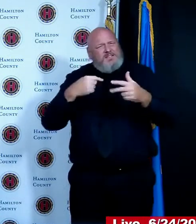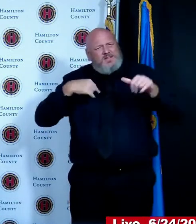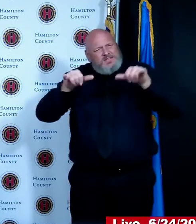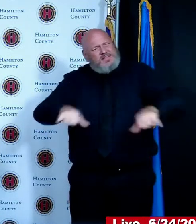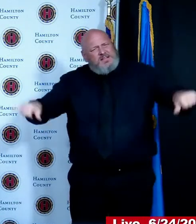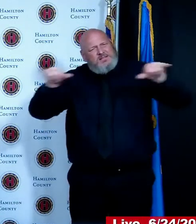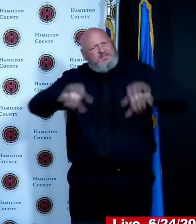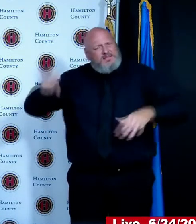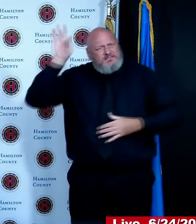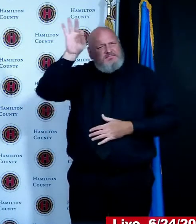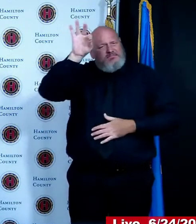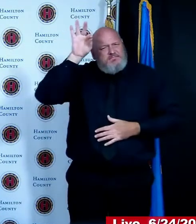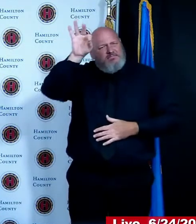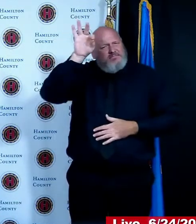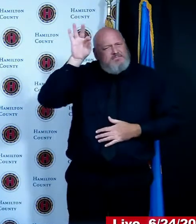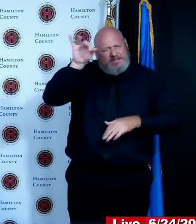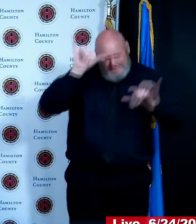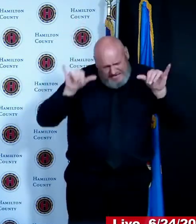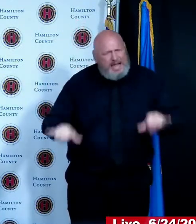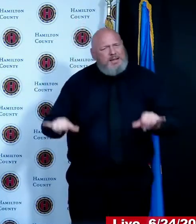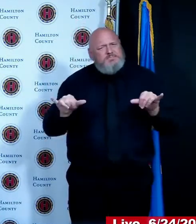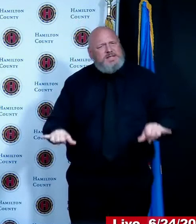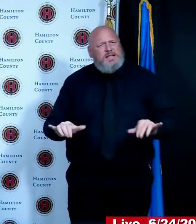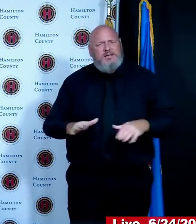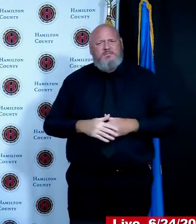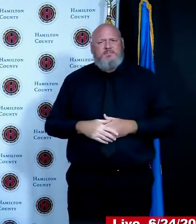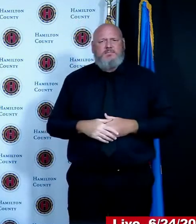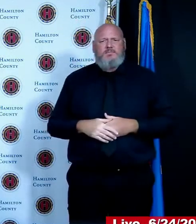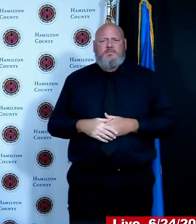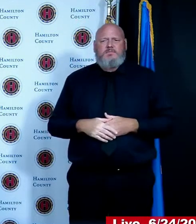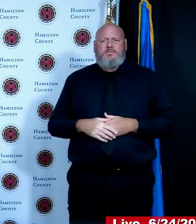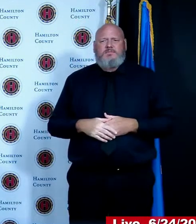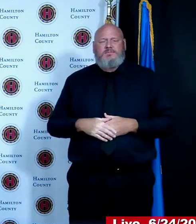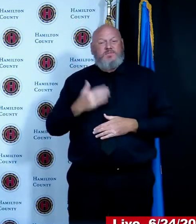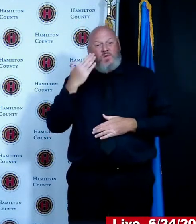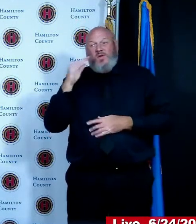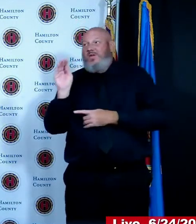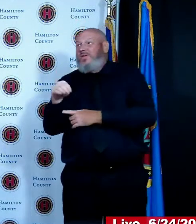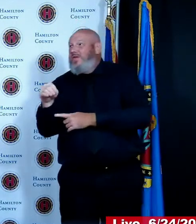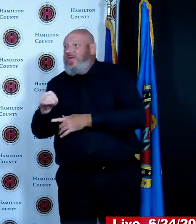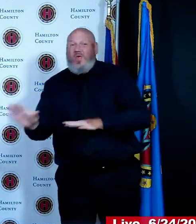that people have gotten relaxed we were doing such a great job with this